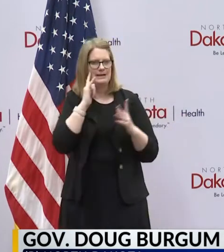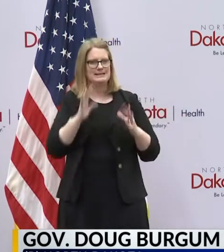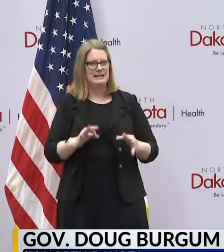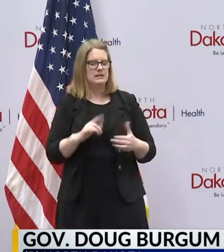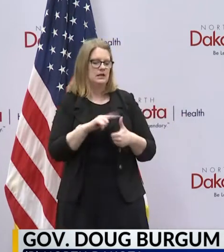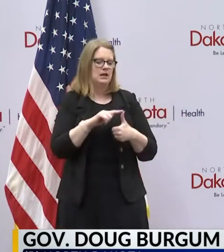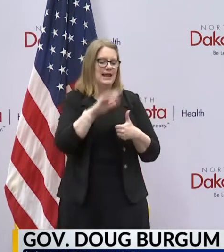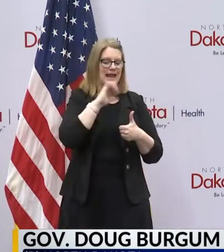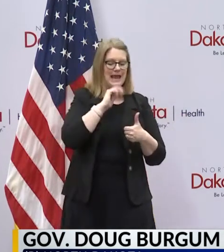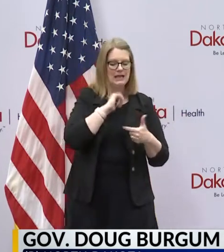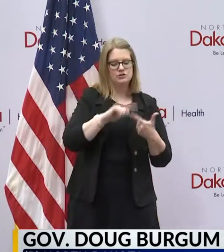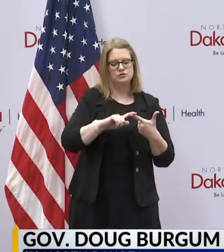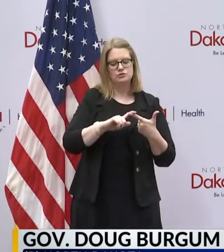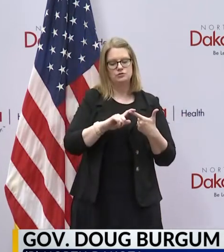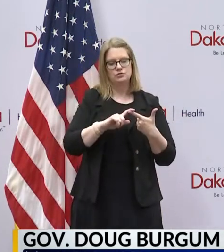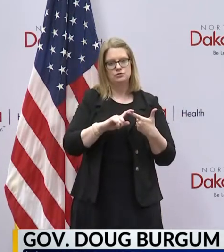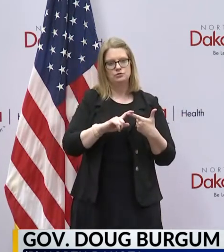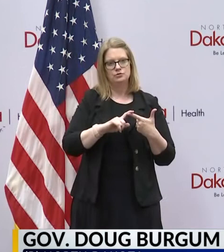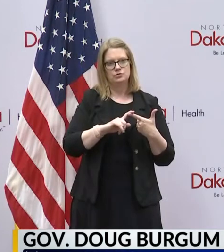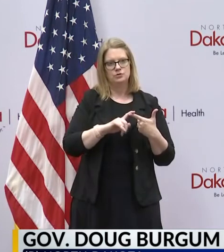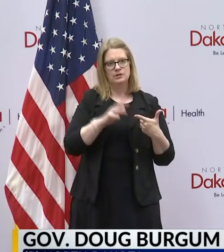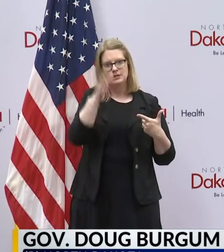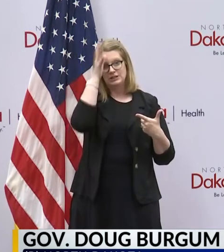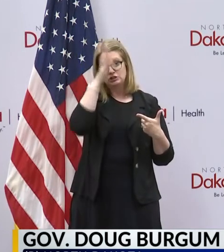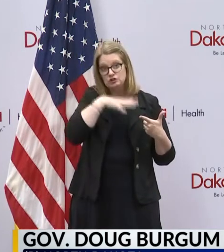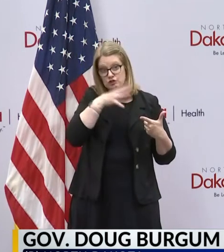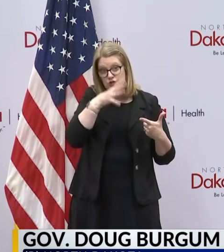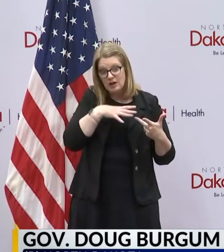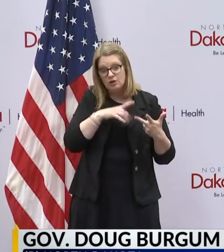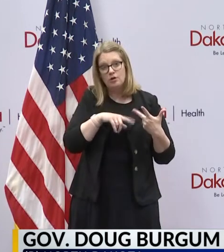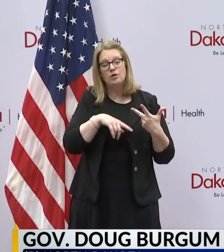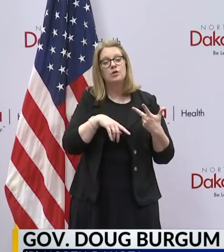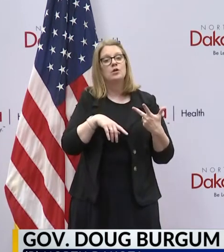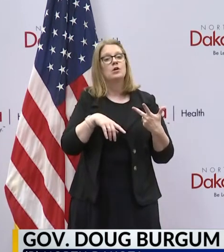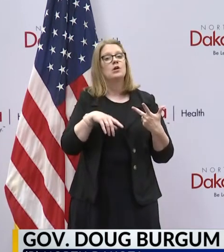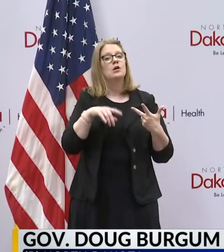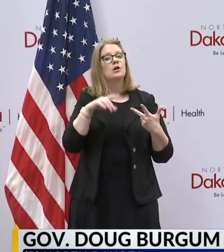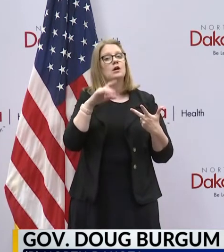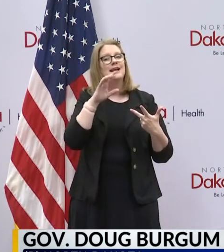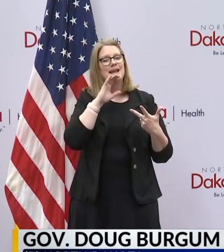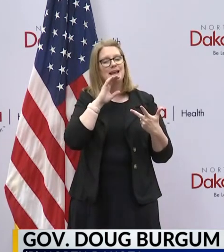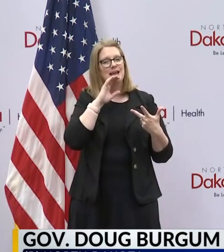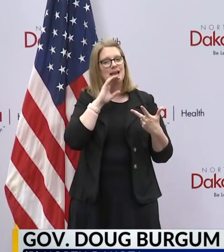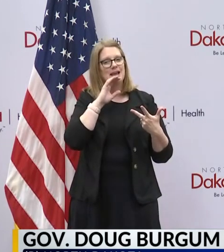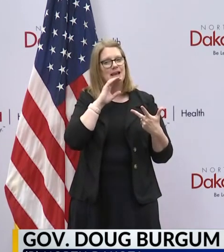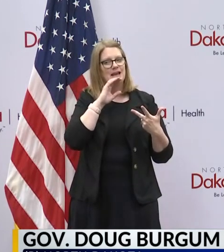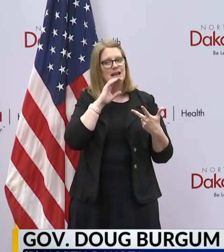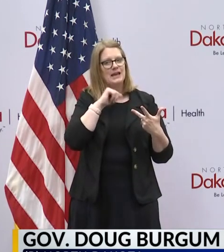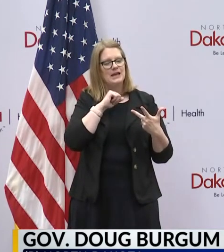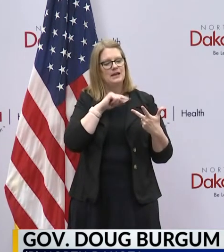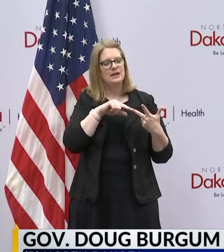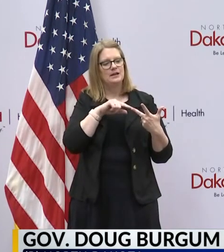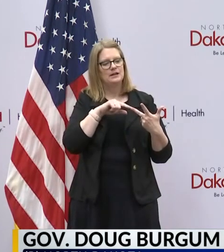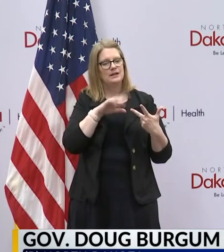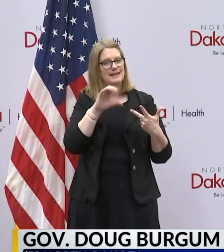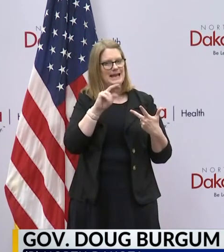LIKE ZIP CODE VERSUS COUNTY GRANULARITY AND AGAIN, WE MADE A DECISION EARLY ON TO SHARE AGE,